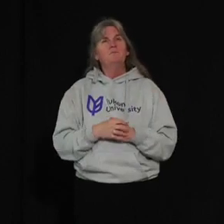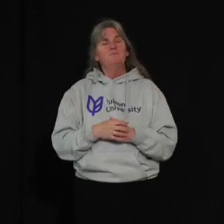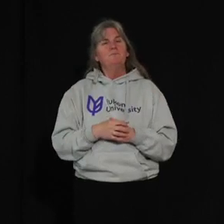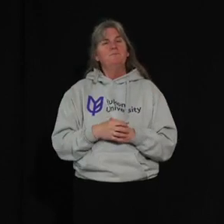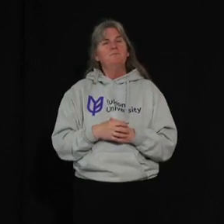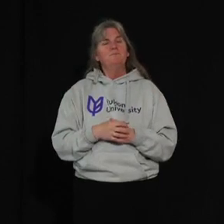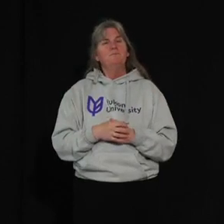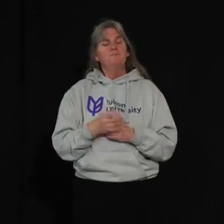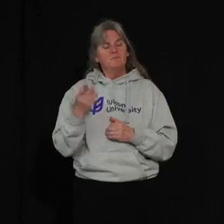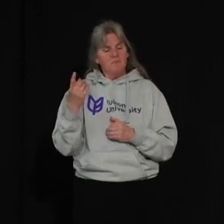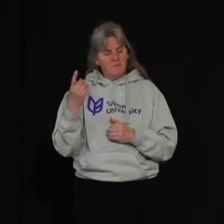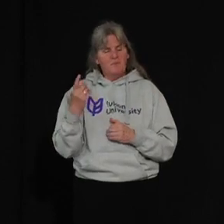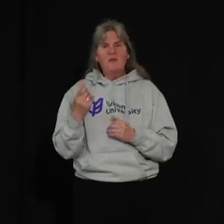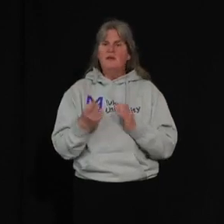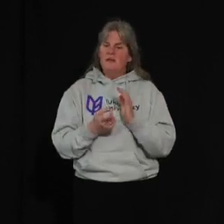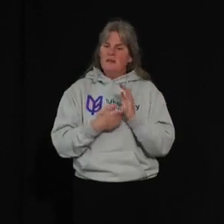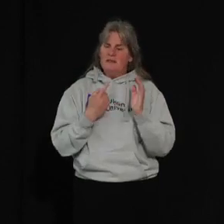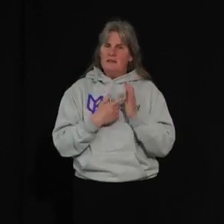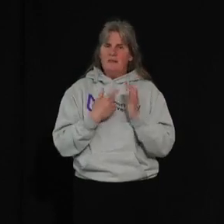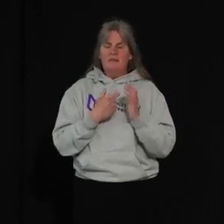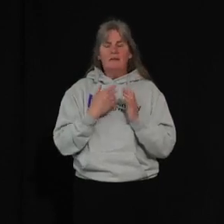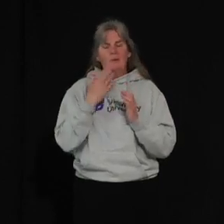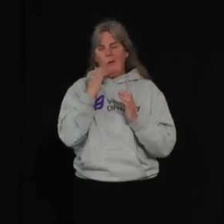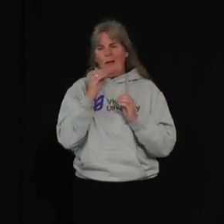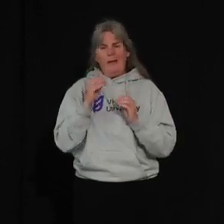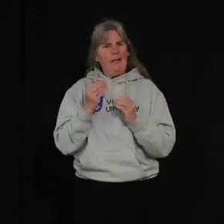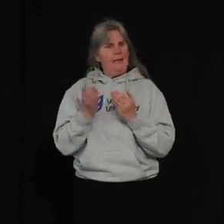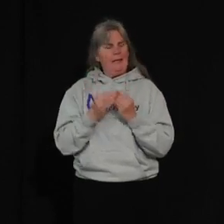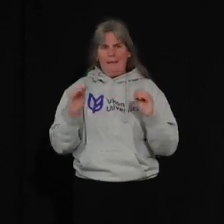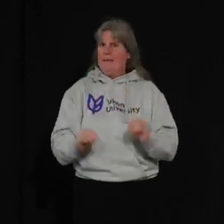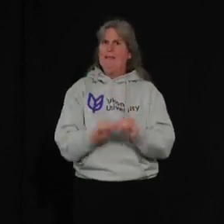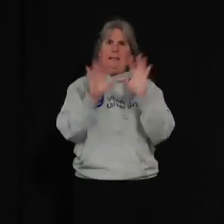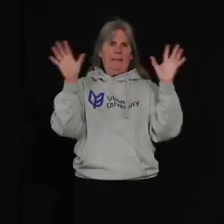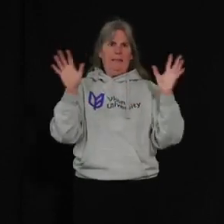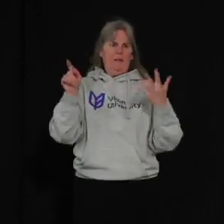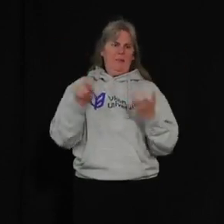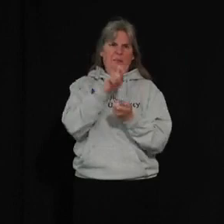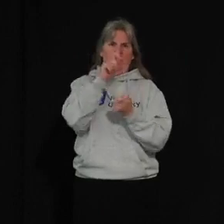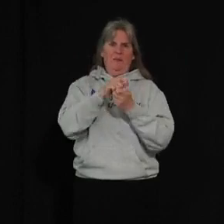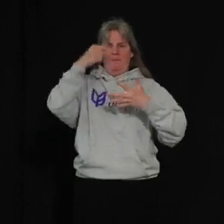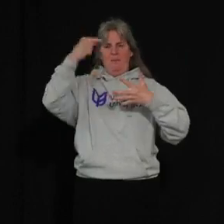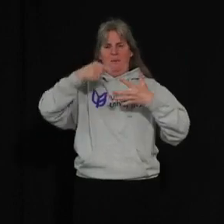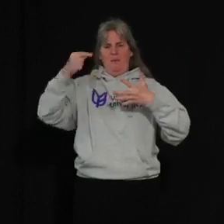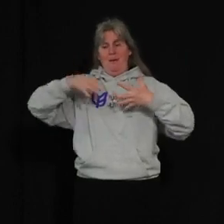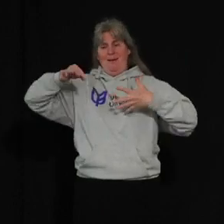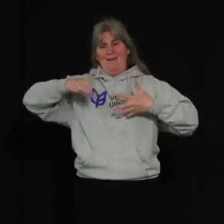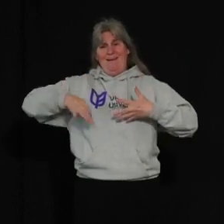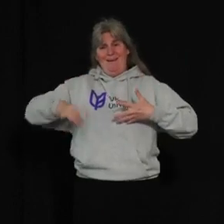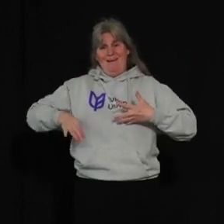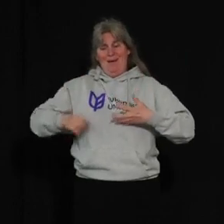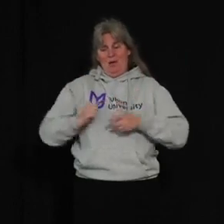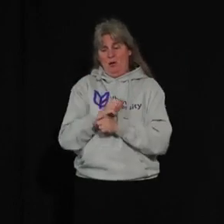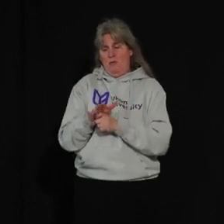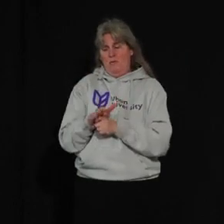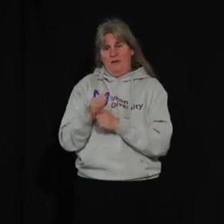All this to say it is sometimes hard to achieve clarity when it comes to the COVID-19 pandemic. Not only do we need to be